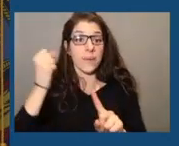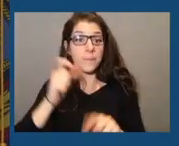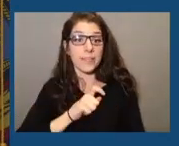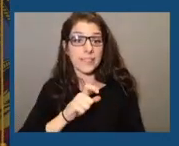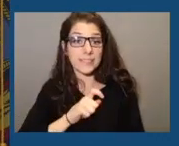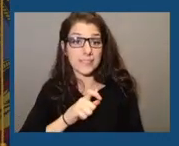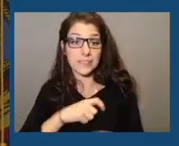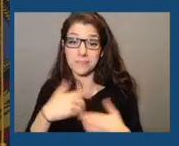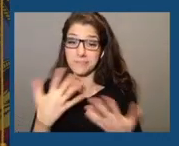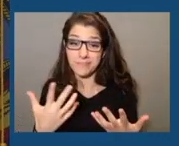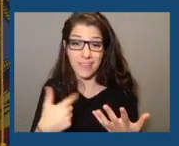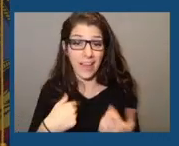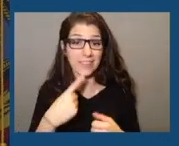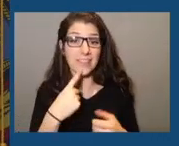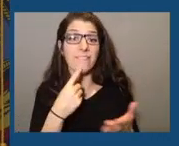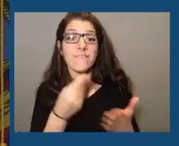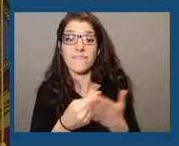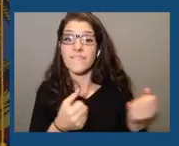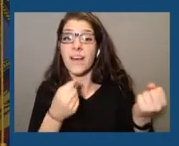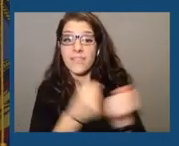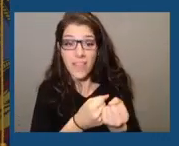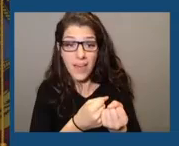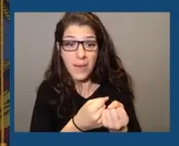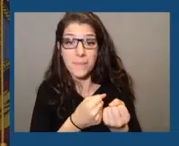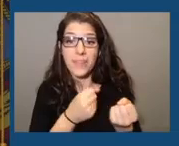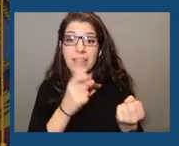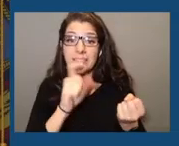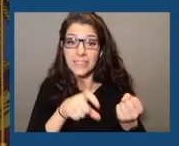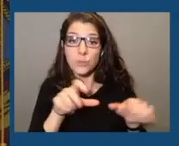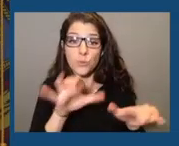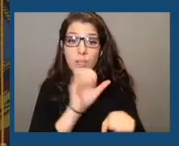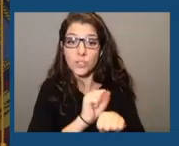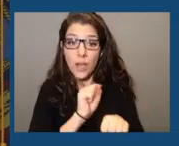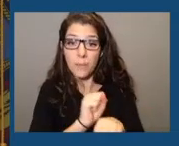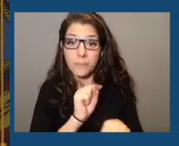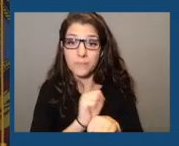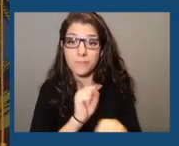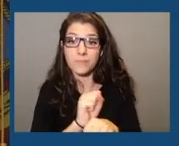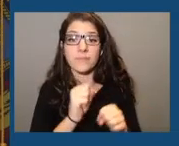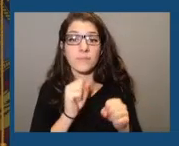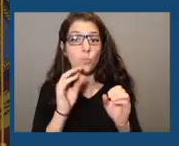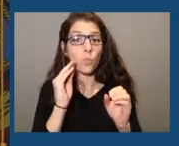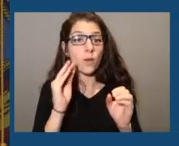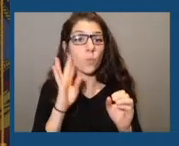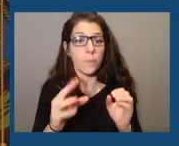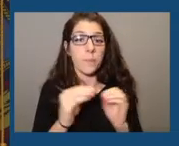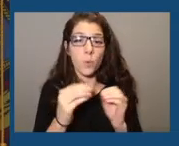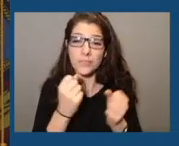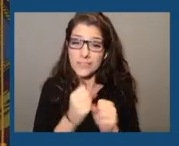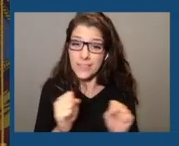I say fund them to the extent that they need to do their jobs and we'll be a safer and a grateful society as a result.